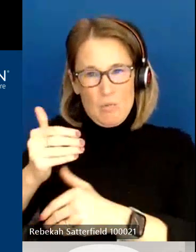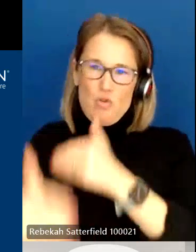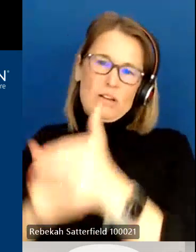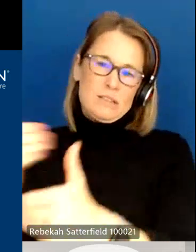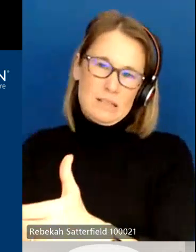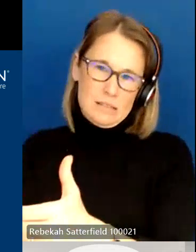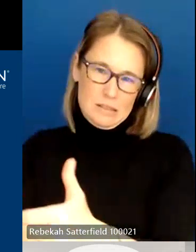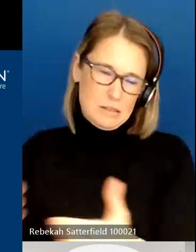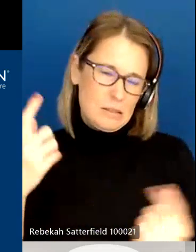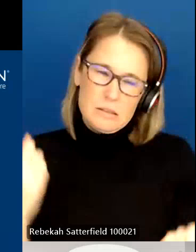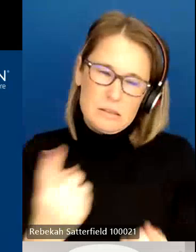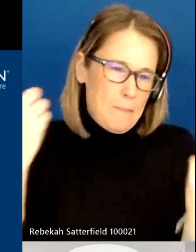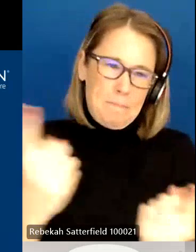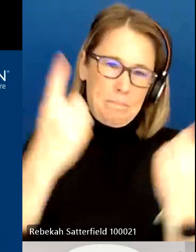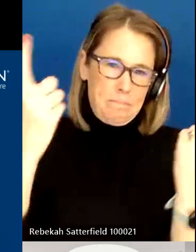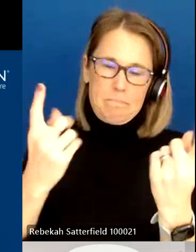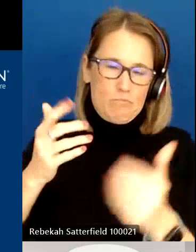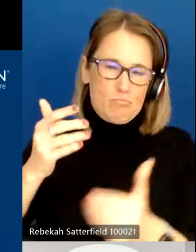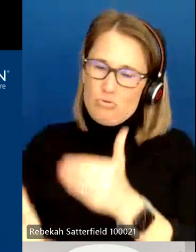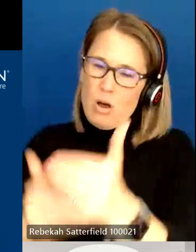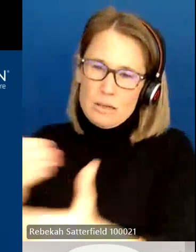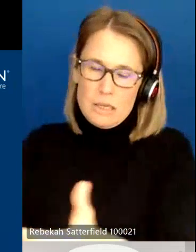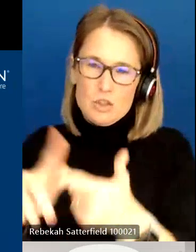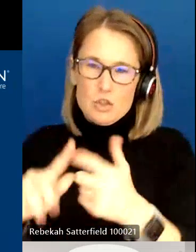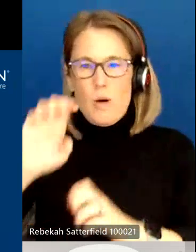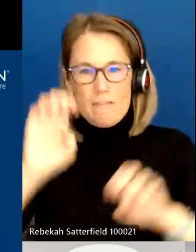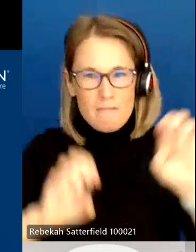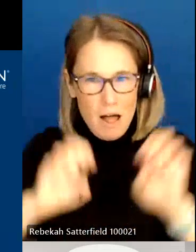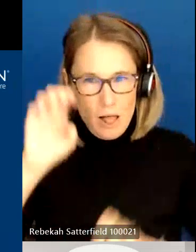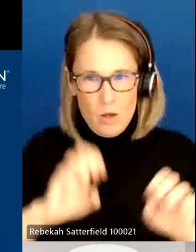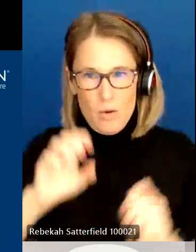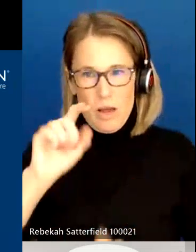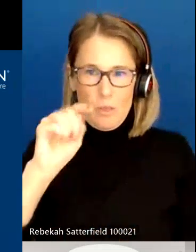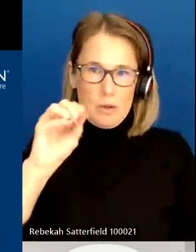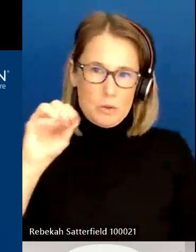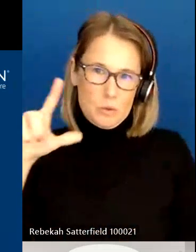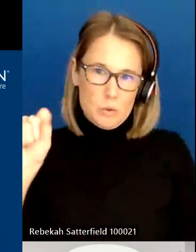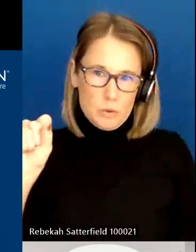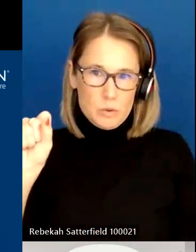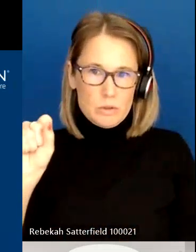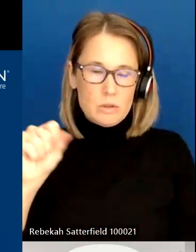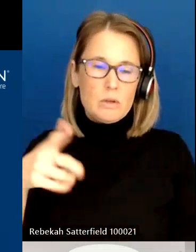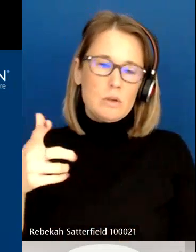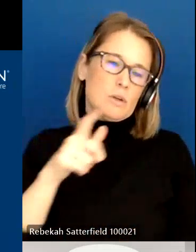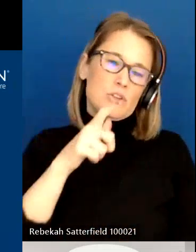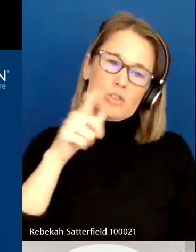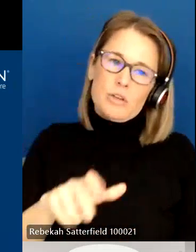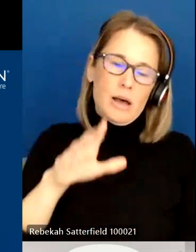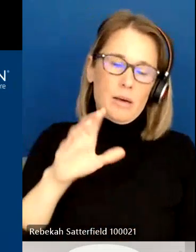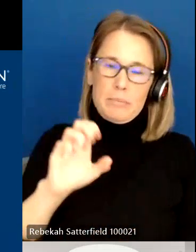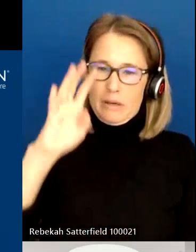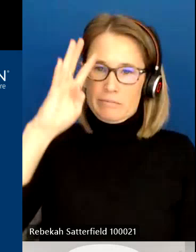some sort of procedure to evaluate the tools that it adopts it shouldn't be ad hoc um it shouldn't